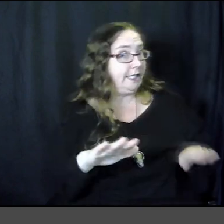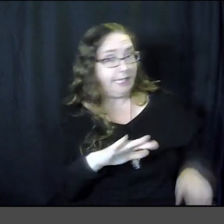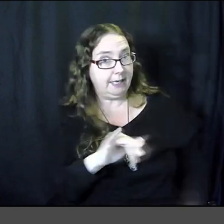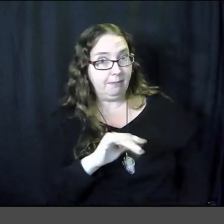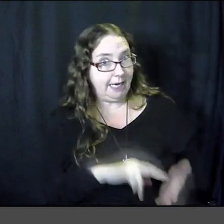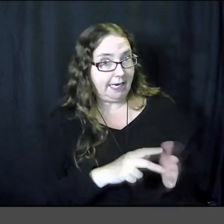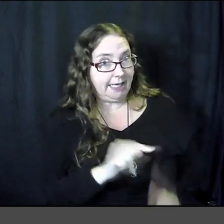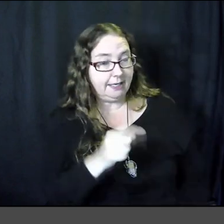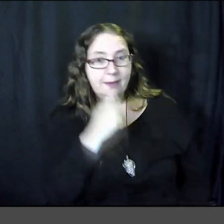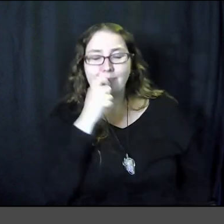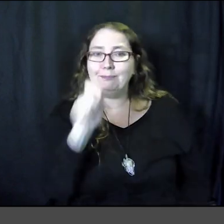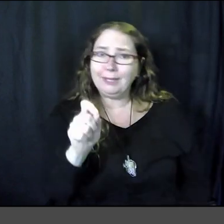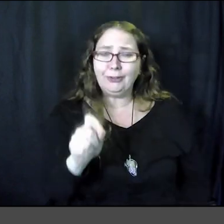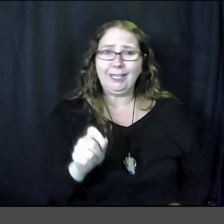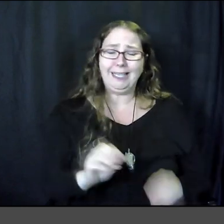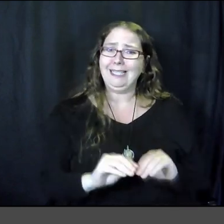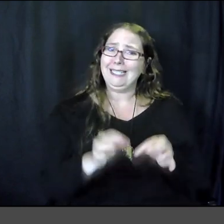SOMETIMES IT REALLY IS JUST THAT SIMPLE.